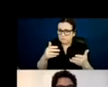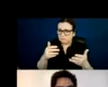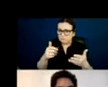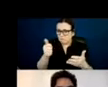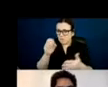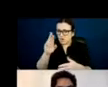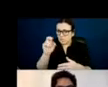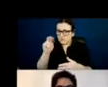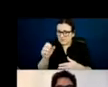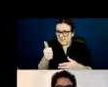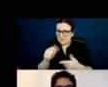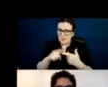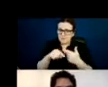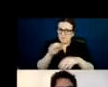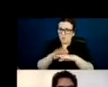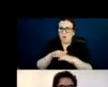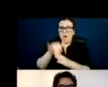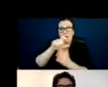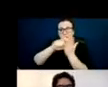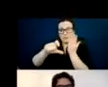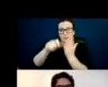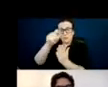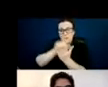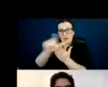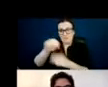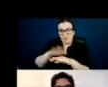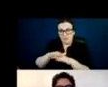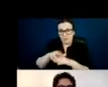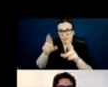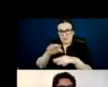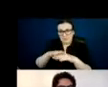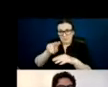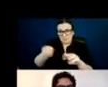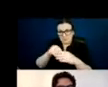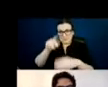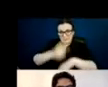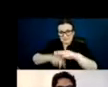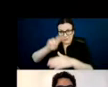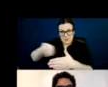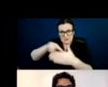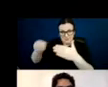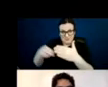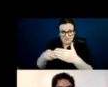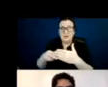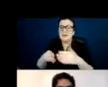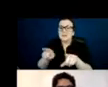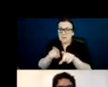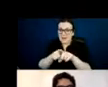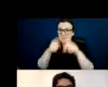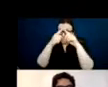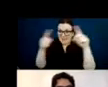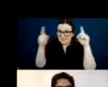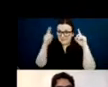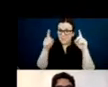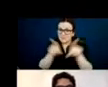that. And in Mexico for example, the Supreme Court of Mexico has been well aligned with